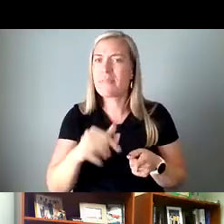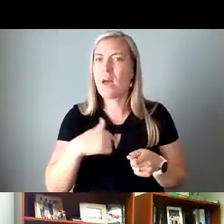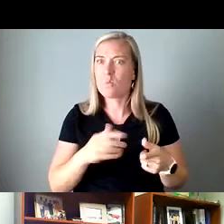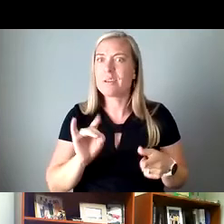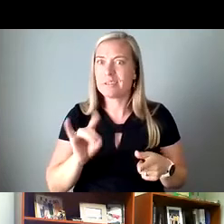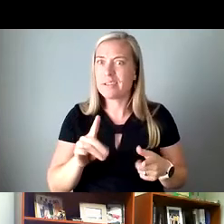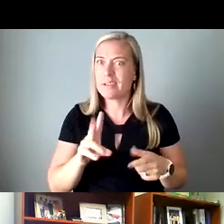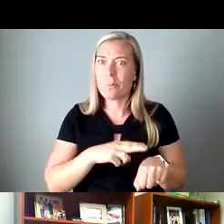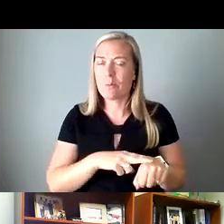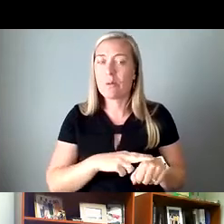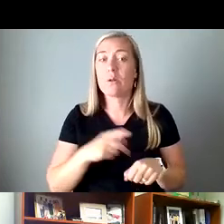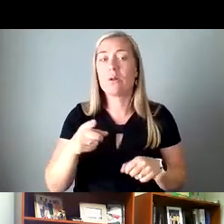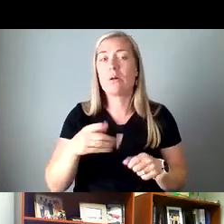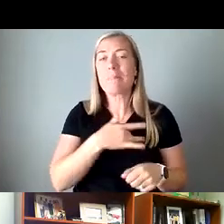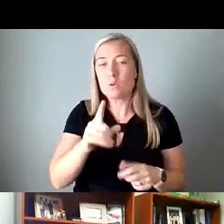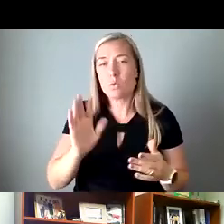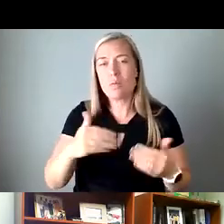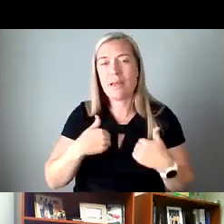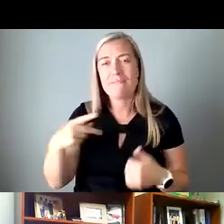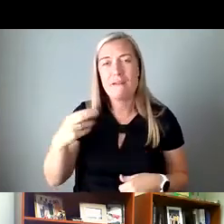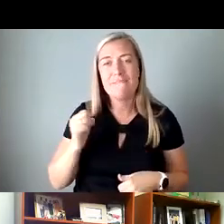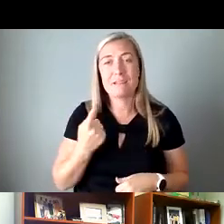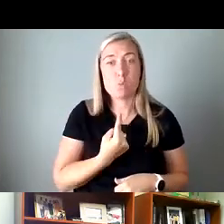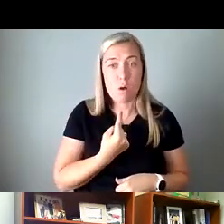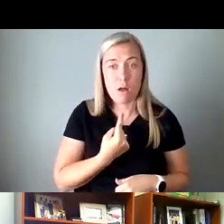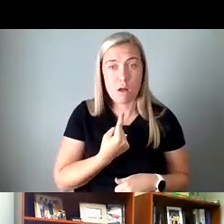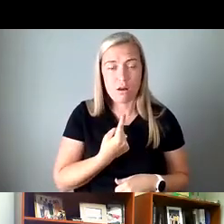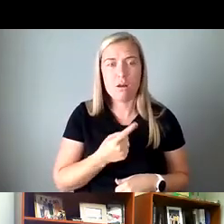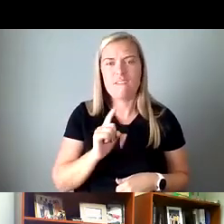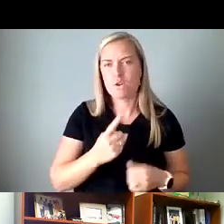trial, which is your first in-human trial, and then the phase two. Which is sort of a larger trial